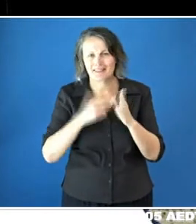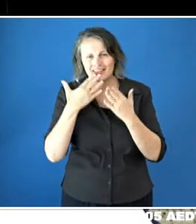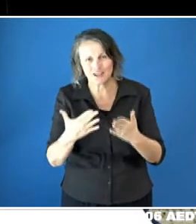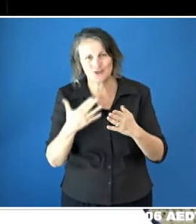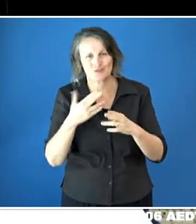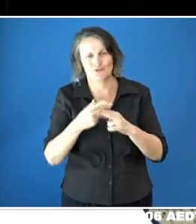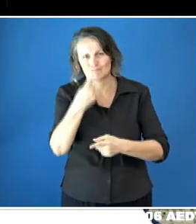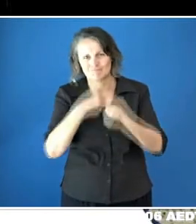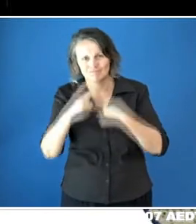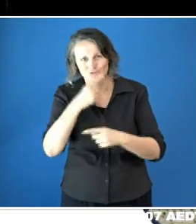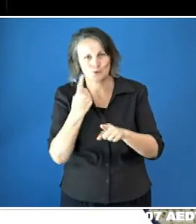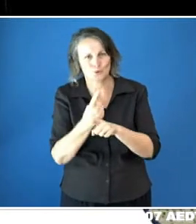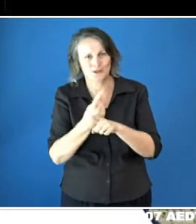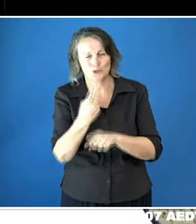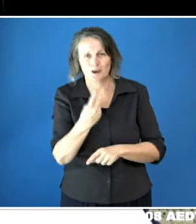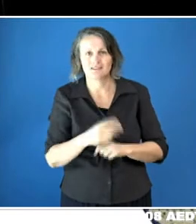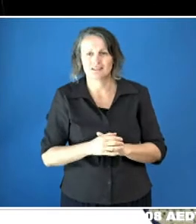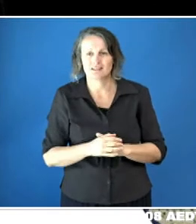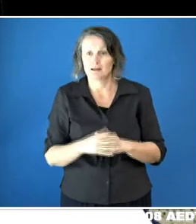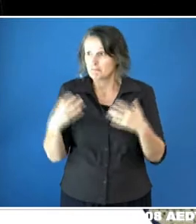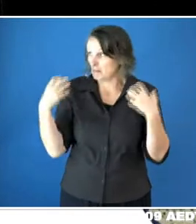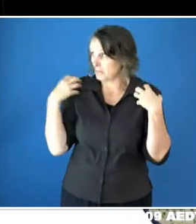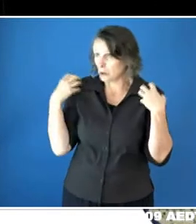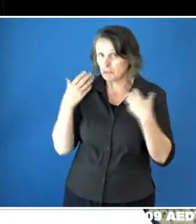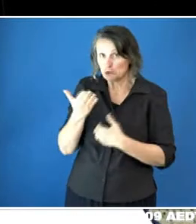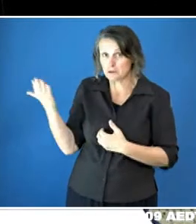You're welcome. MS EASTMAN: The Commissioners might have some questions for you. They may not.